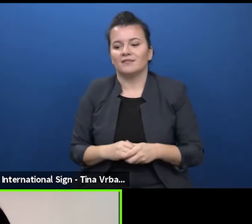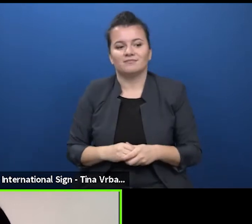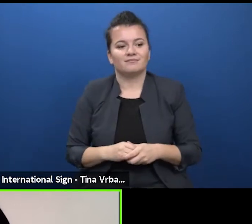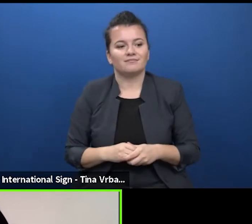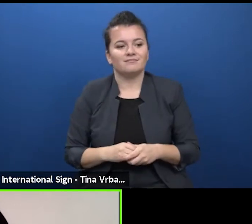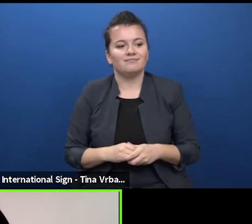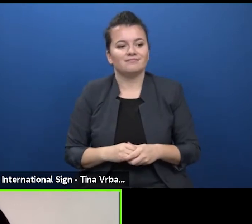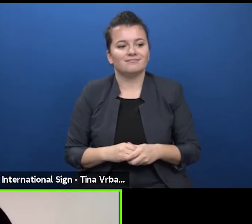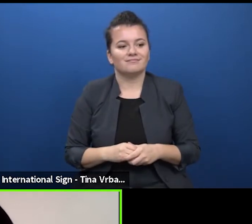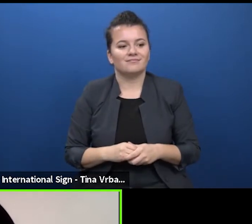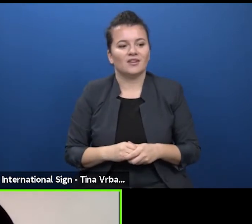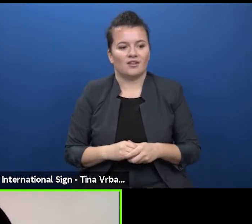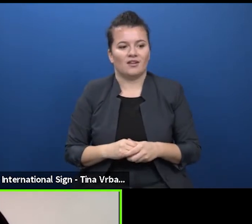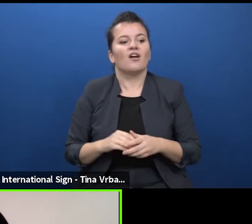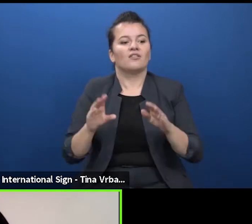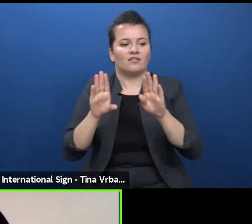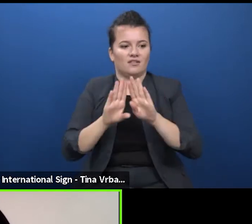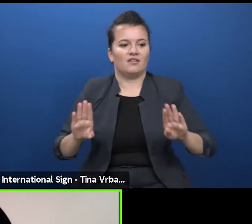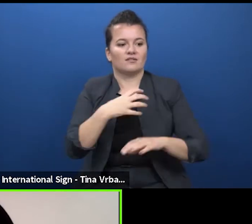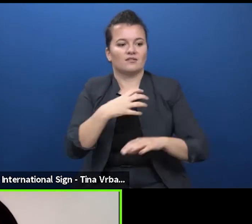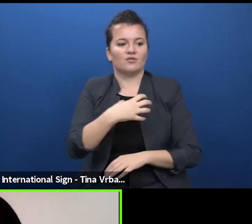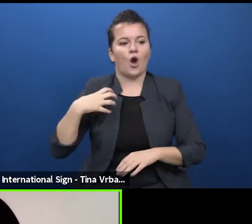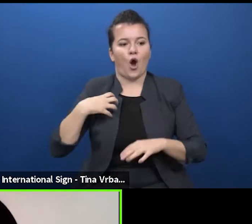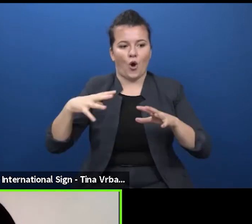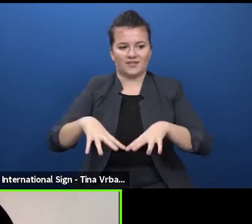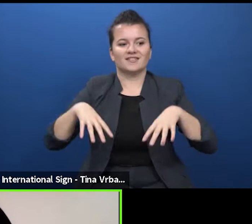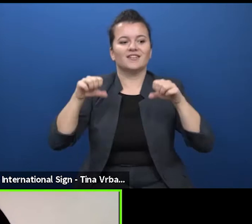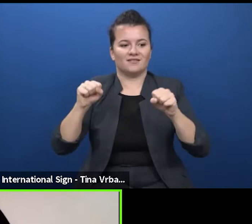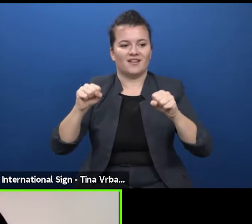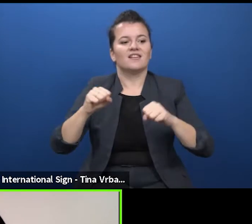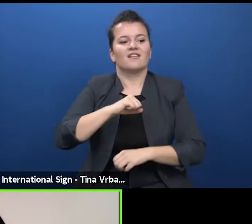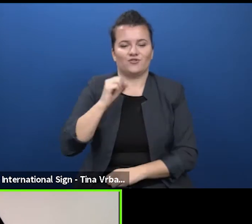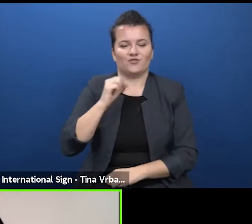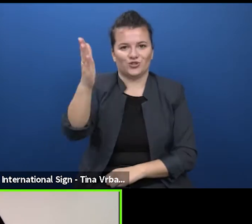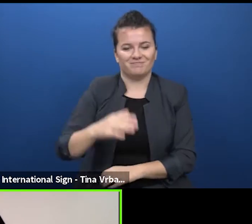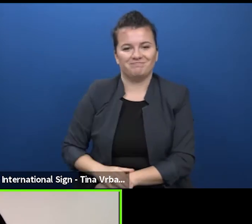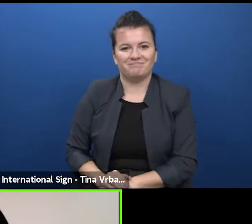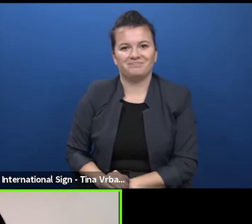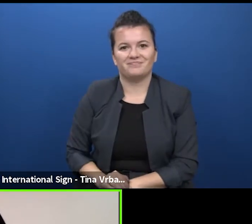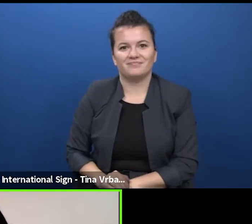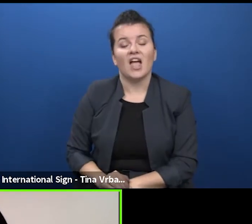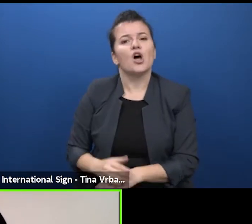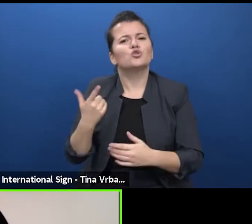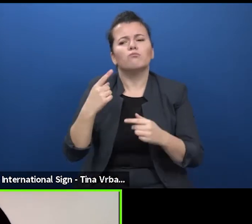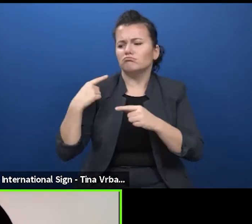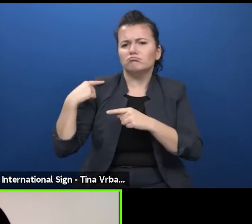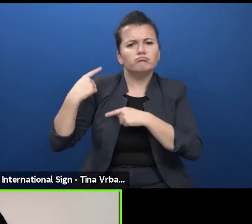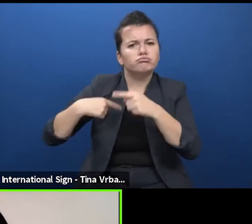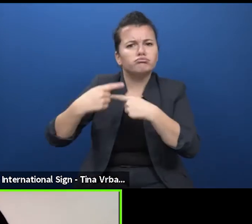The pandemic has shown us all how fragile the structures on which we have built our security